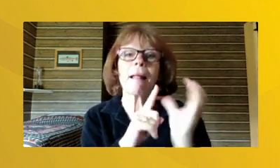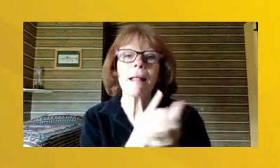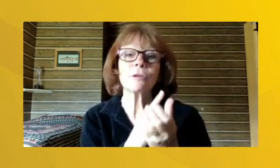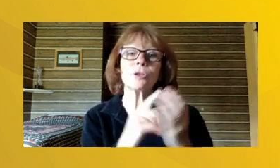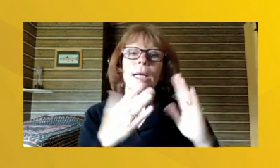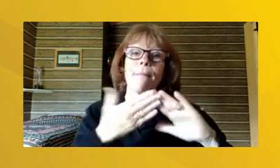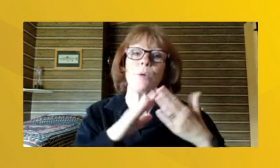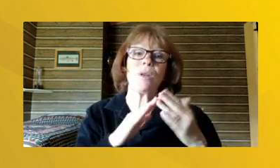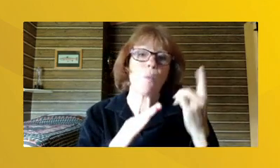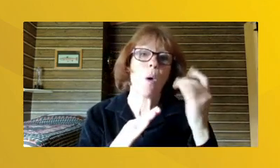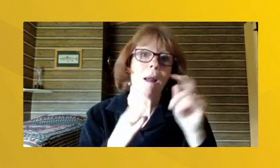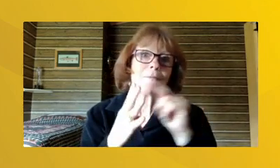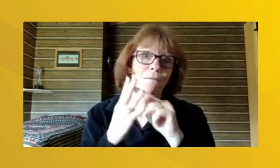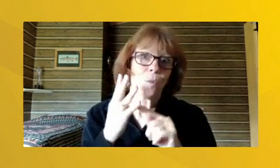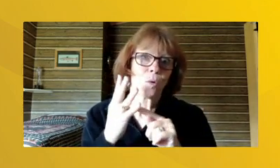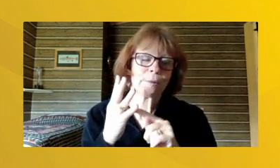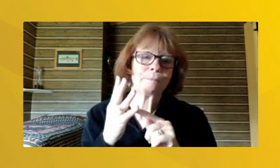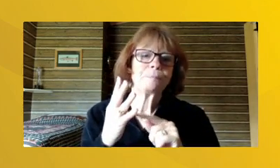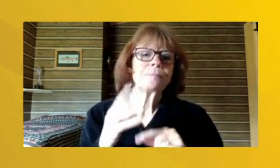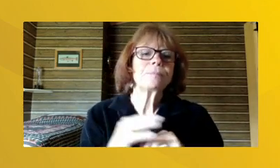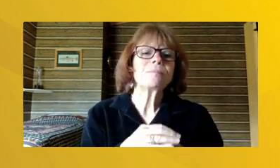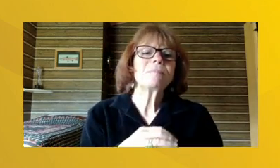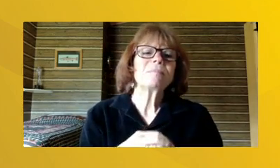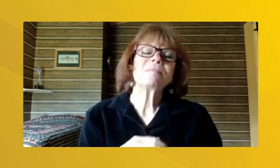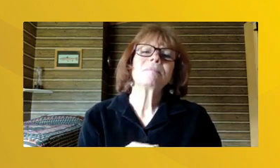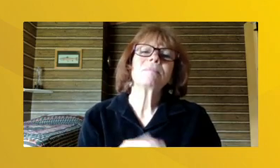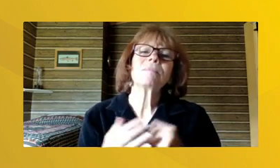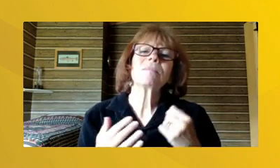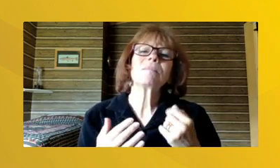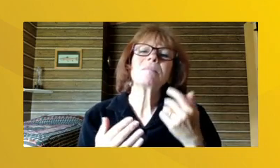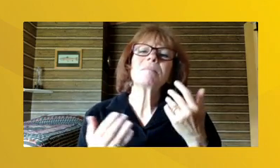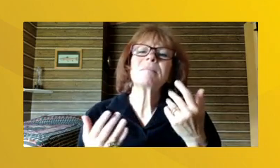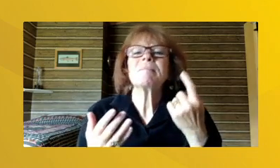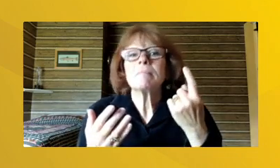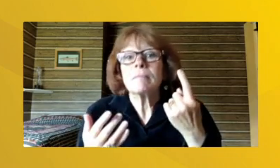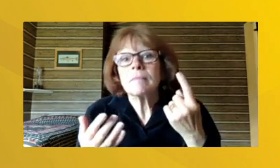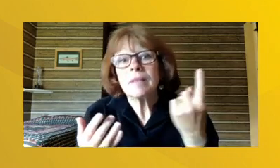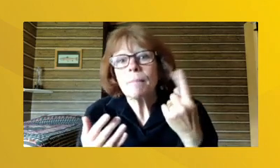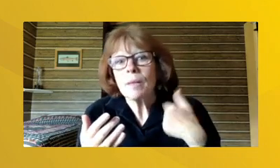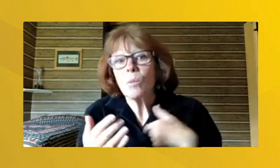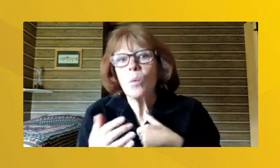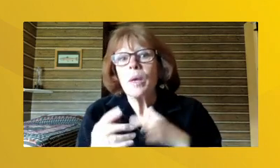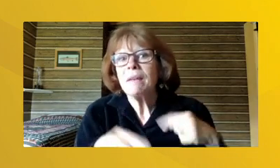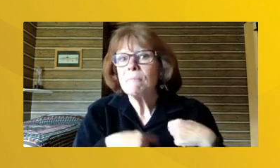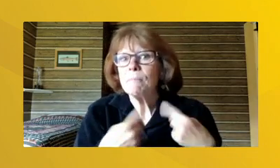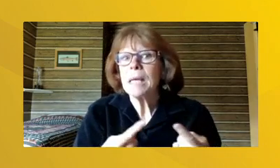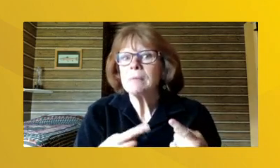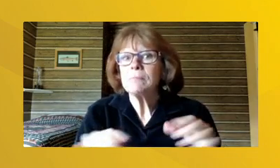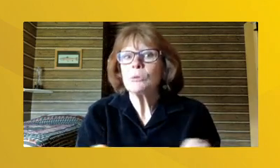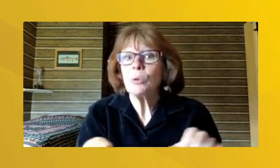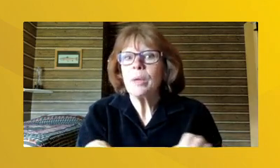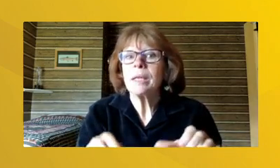And so something that we have been able to do with these resources is find a way to connect